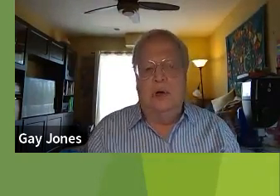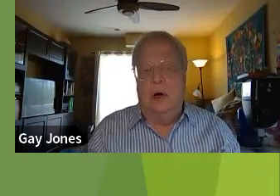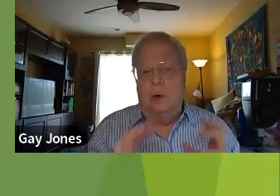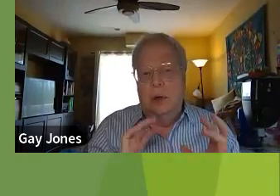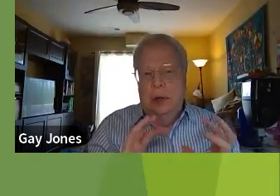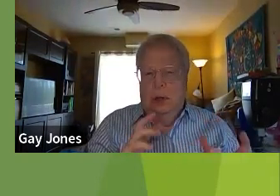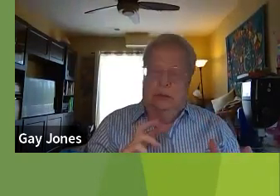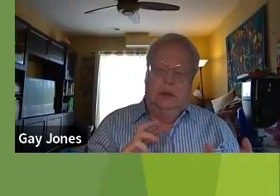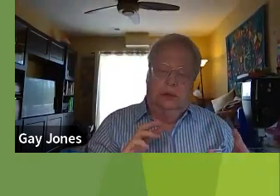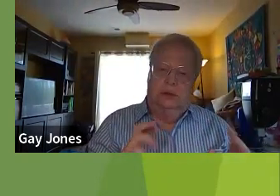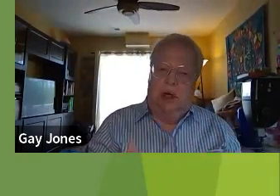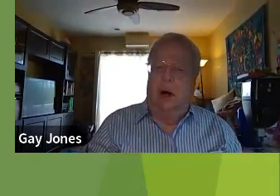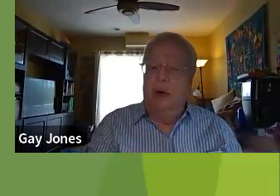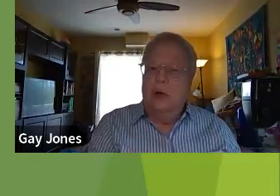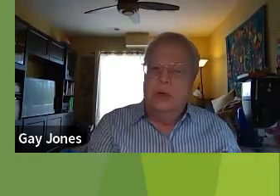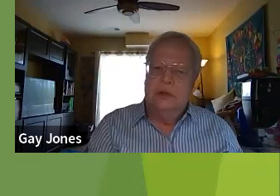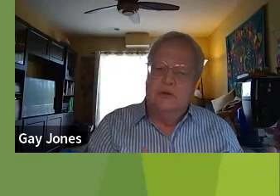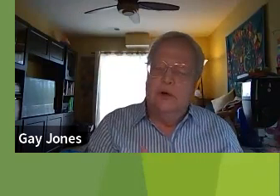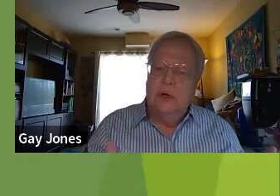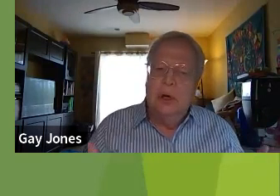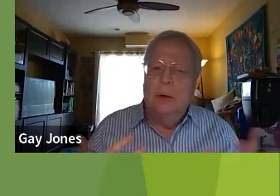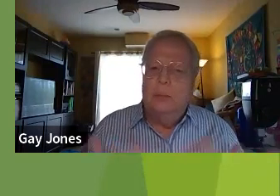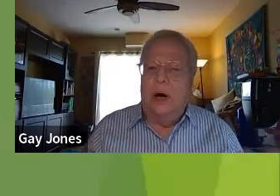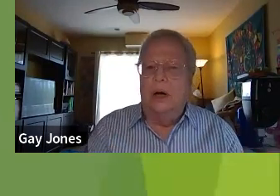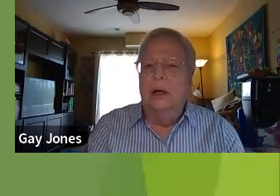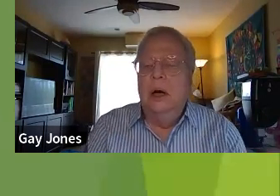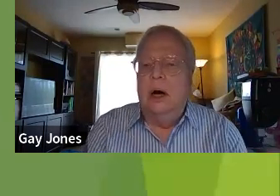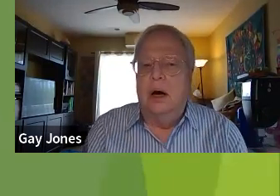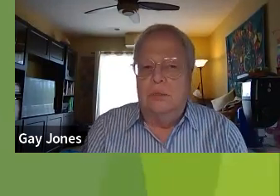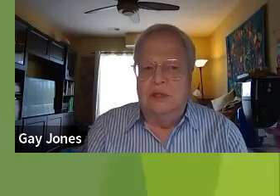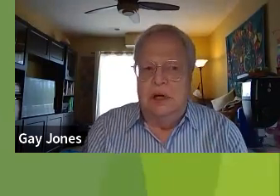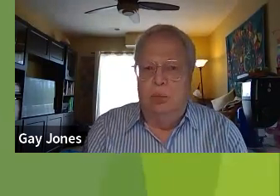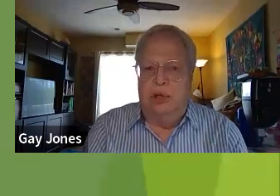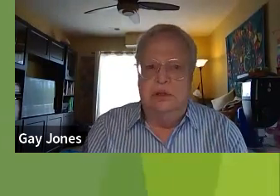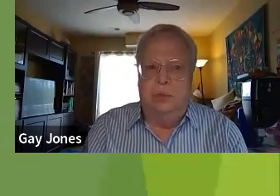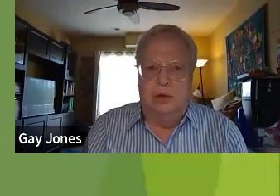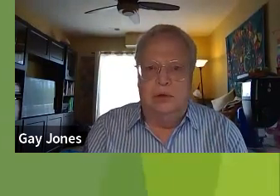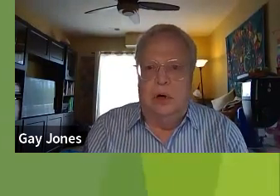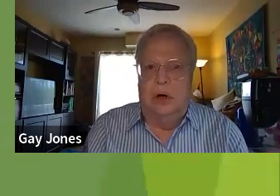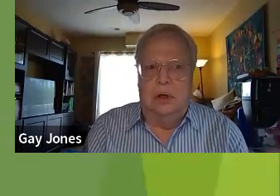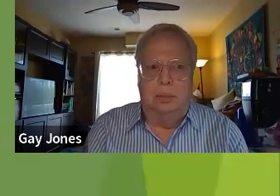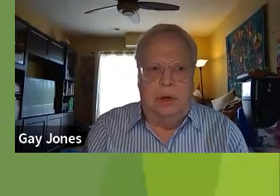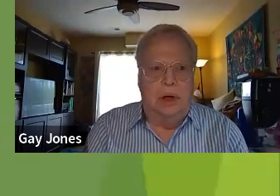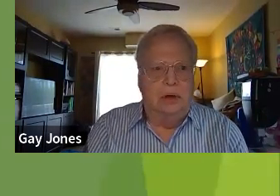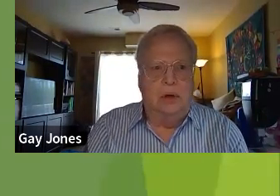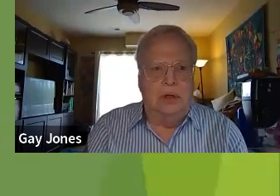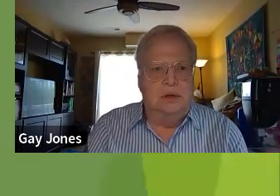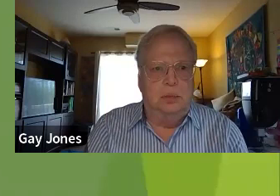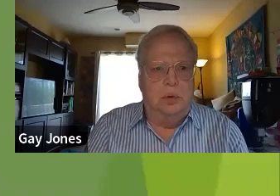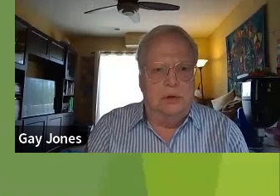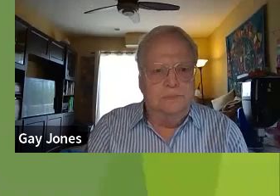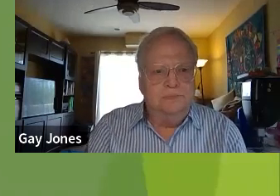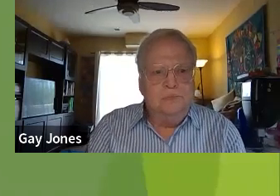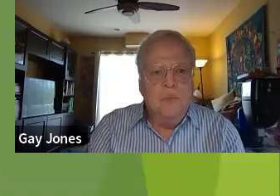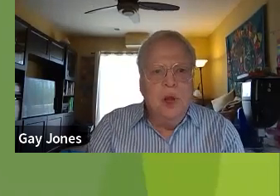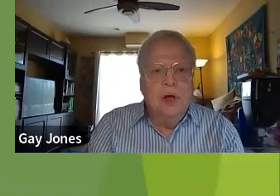So it's set up a little bit different, but the same principles are applied across the